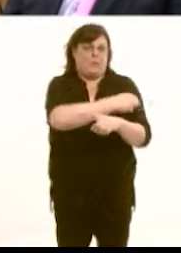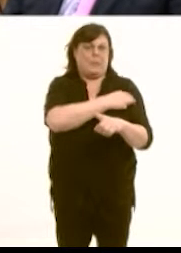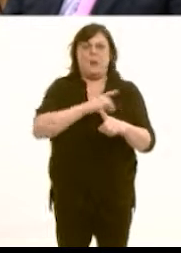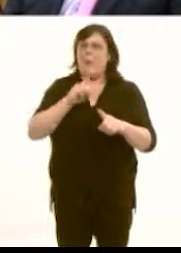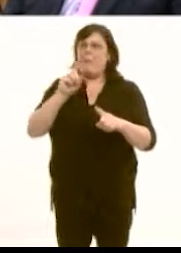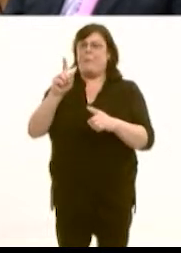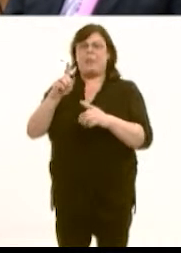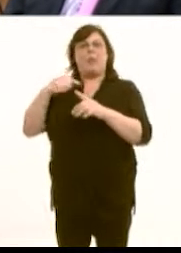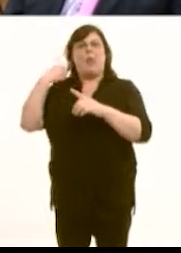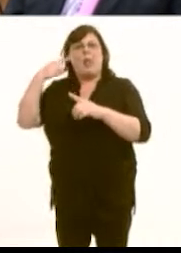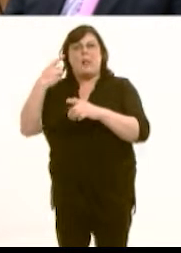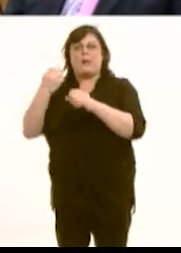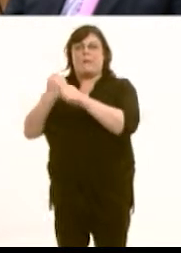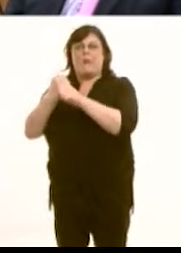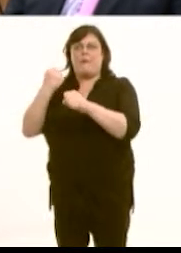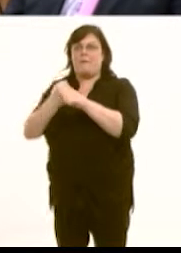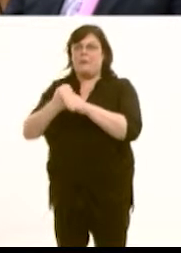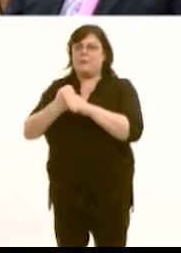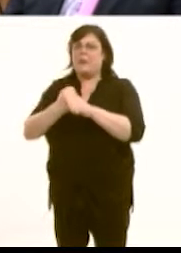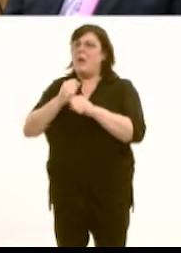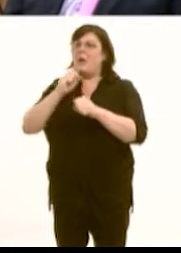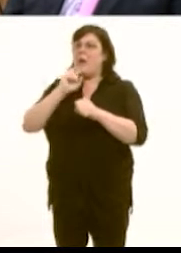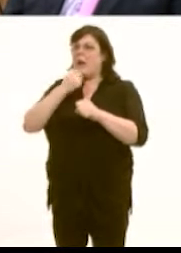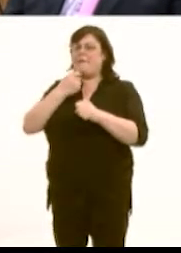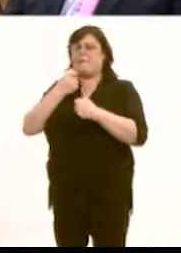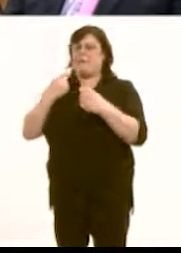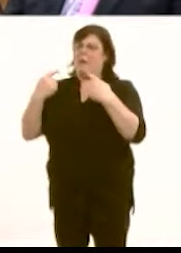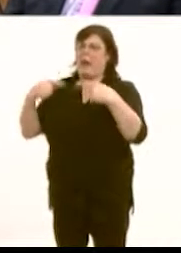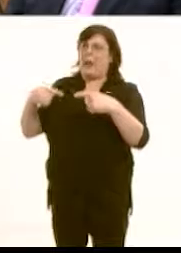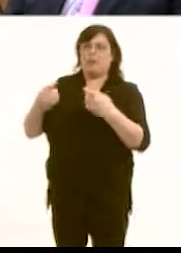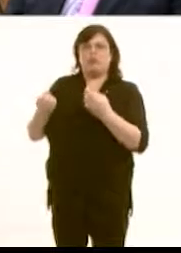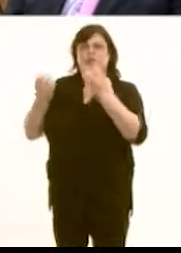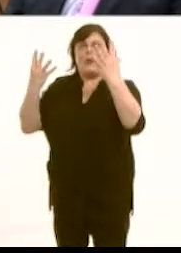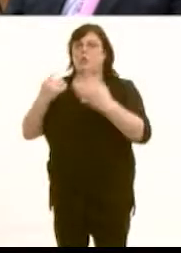delivered for the people of England, and we will not allow that to happen in Wales. Andrew R.T.